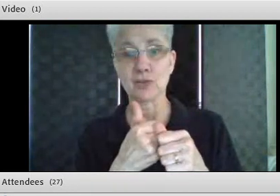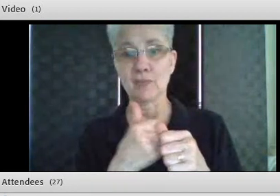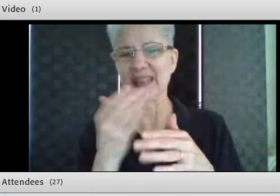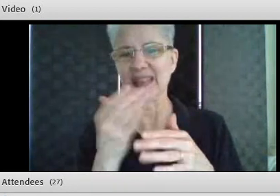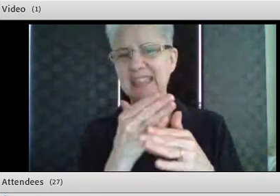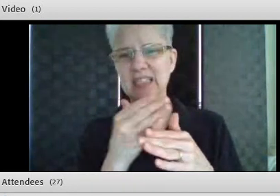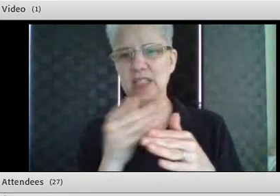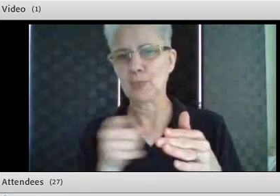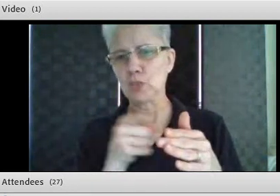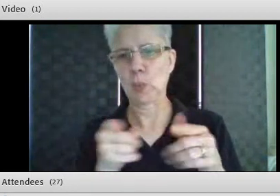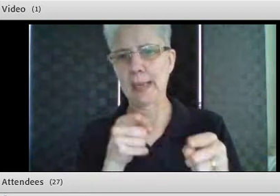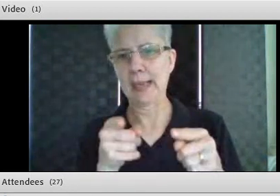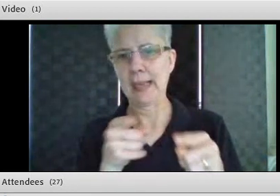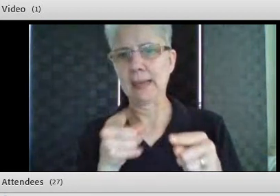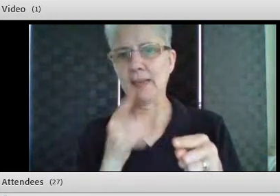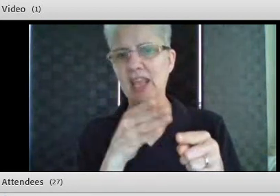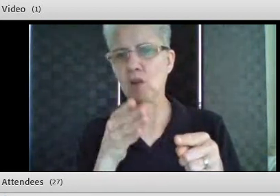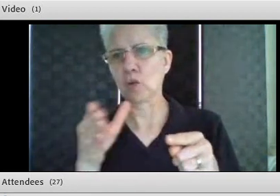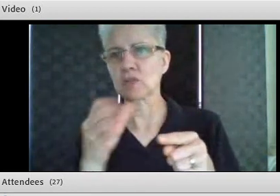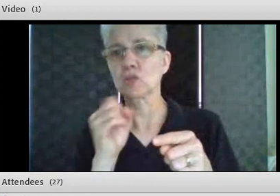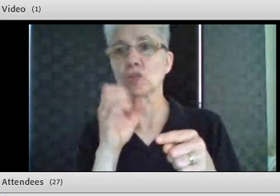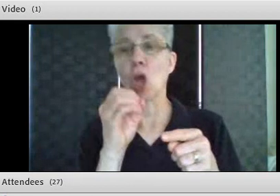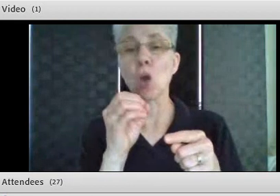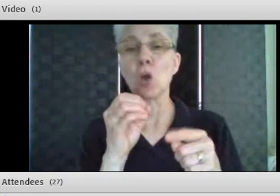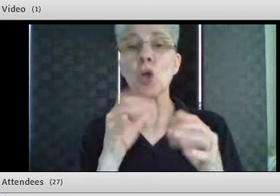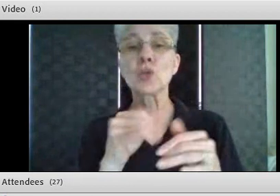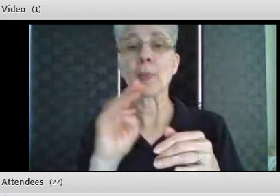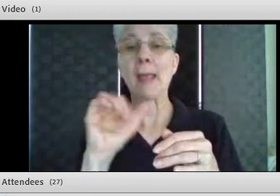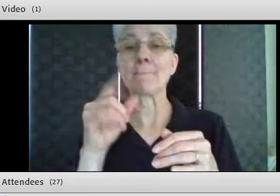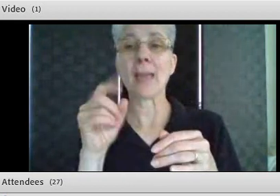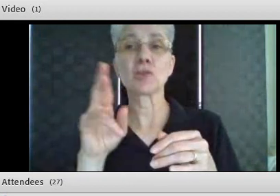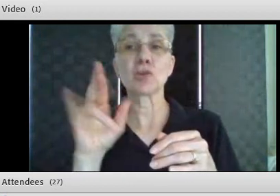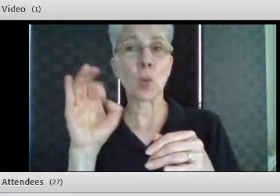it's all about the half steps and the whole steps in between each,